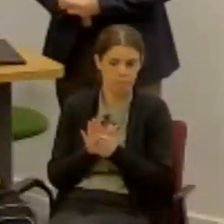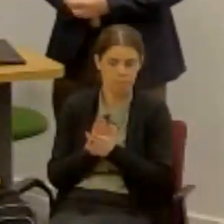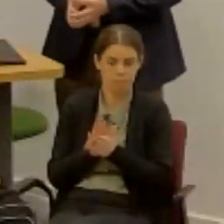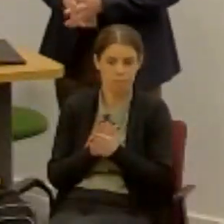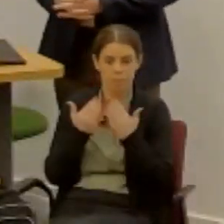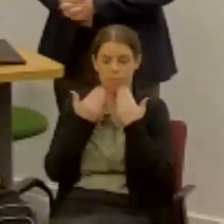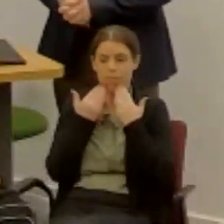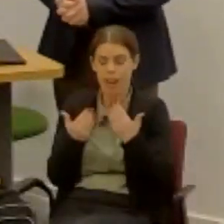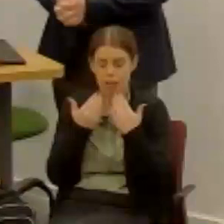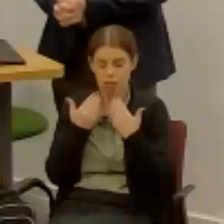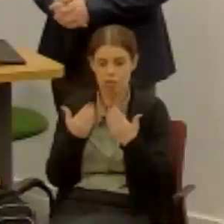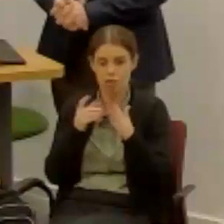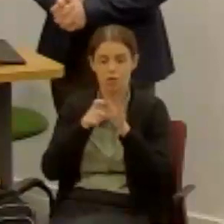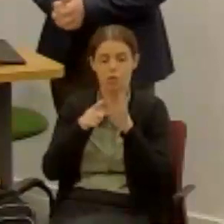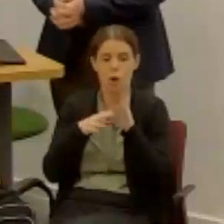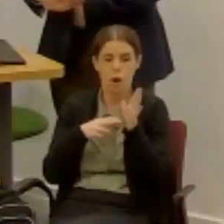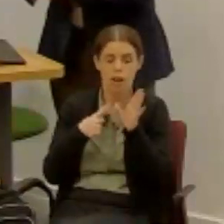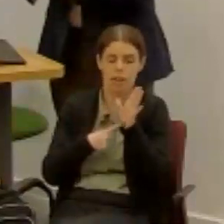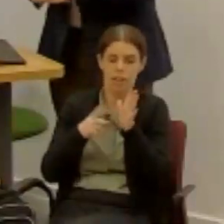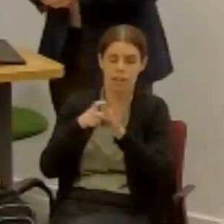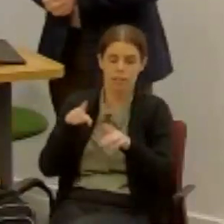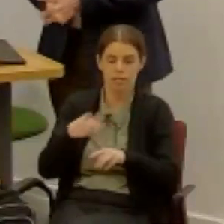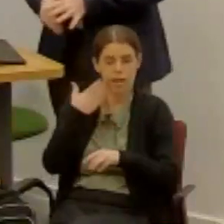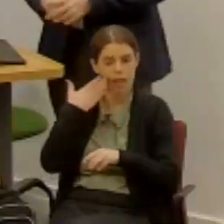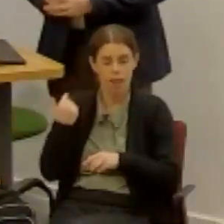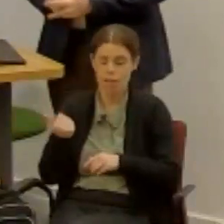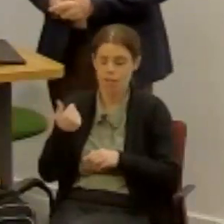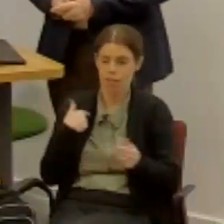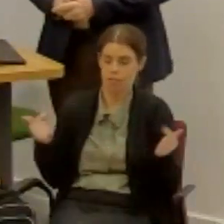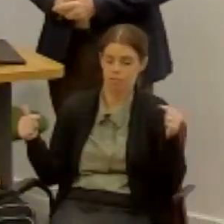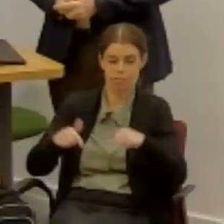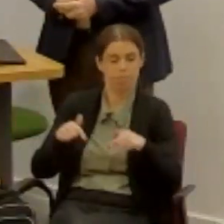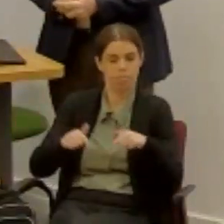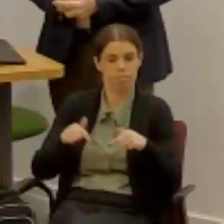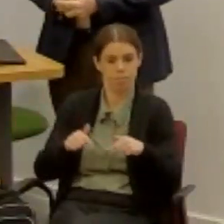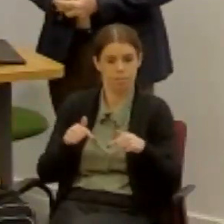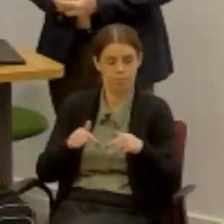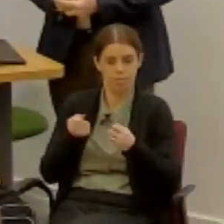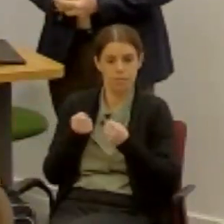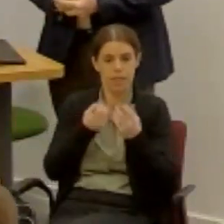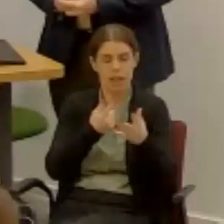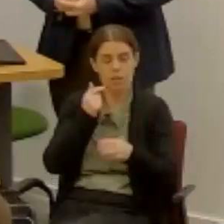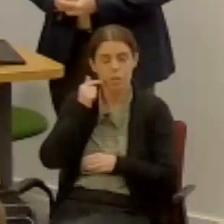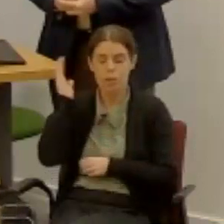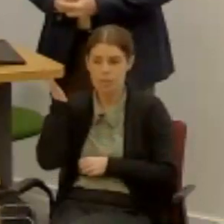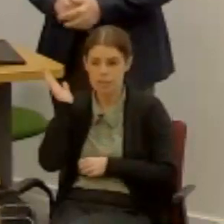And the it's also delighted in order to be along to give this presentation today.